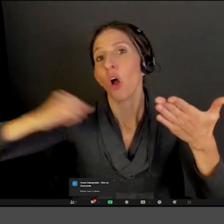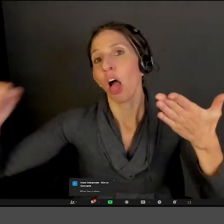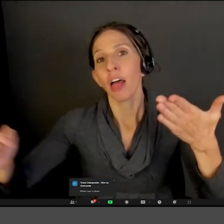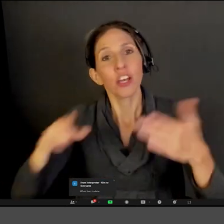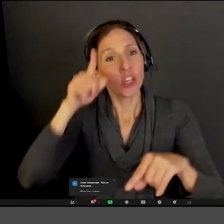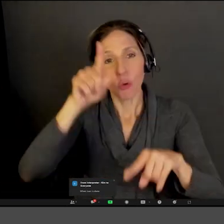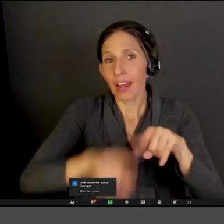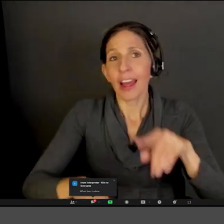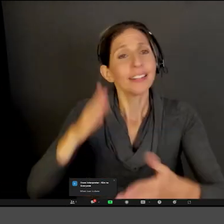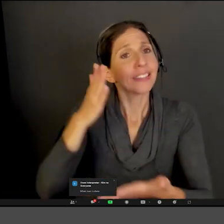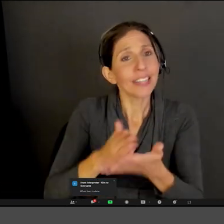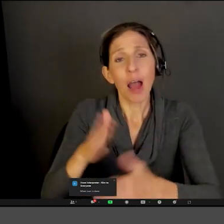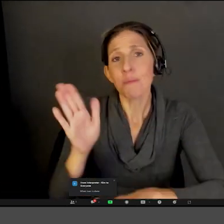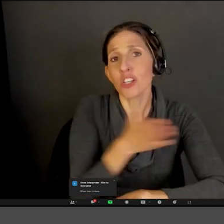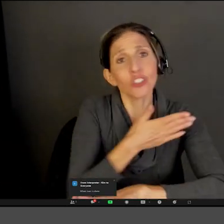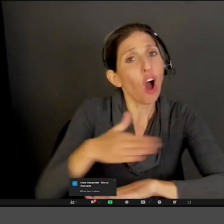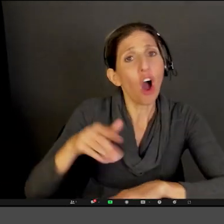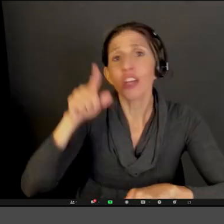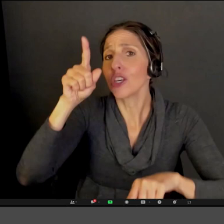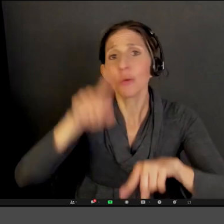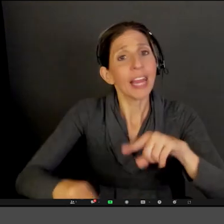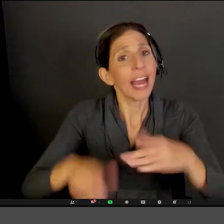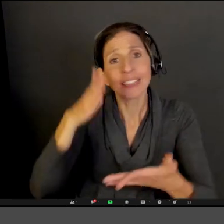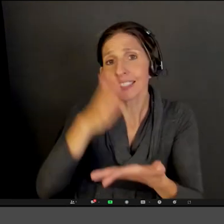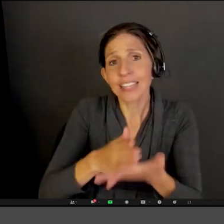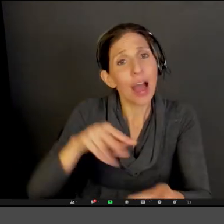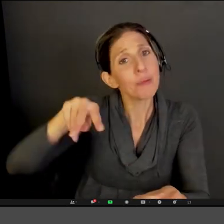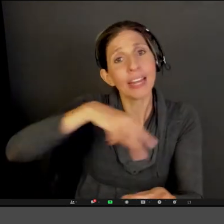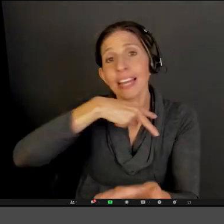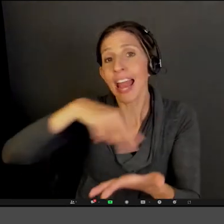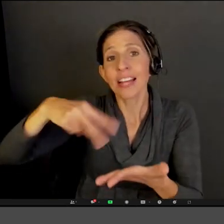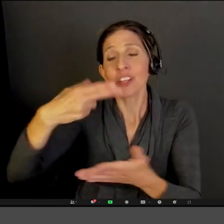SO THE HUMANITIES ARE LIKE THAT, EVER EVOLVING, EVER BLOSSOMING,